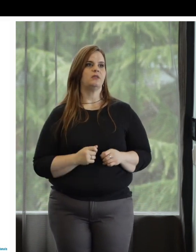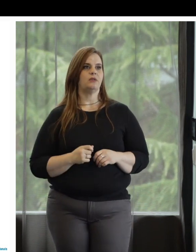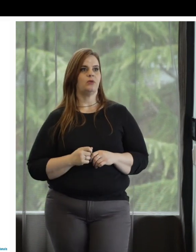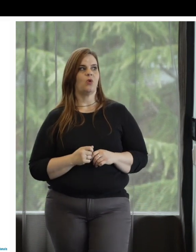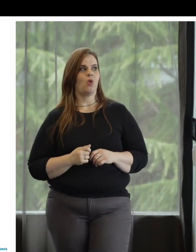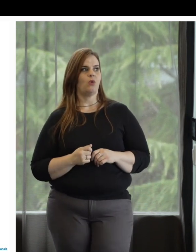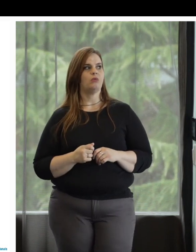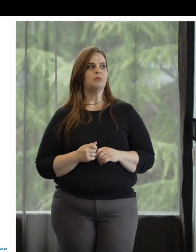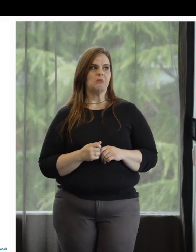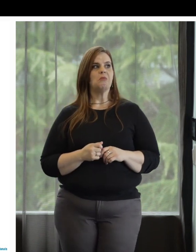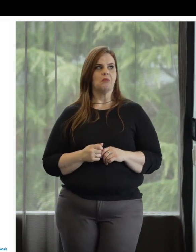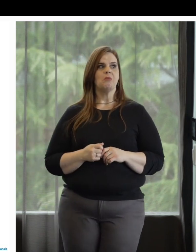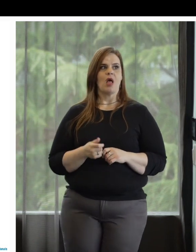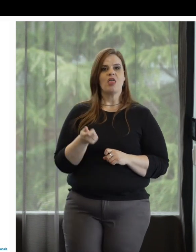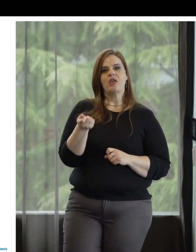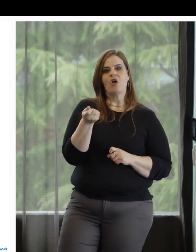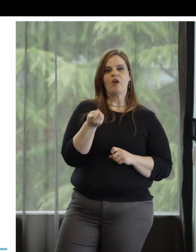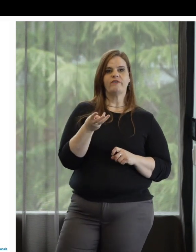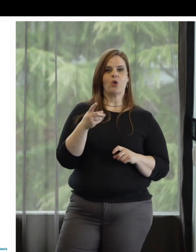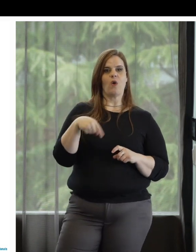There's a couple of them not just in the